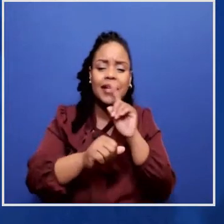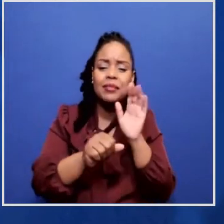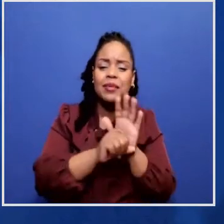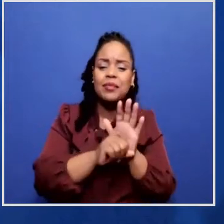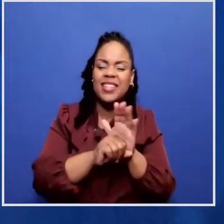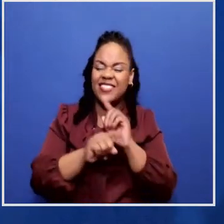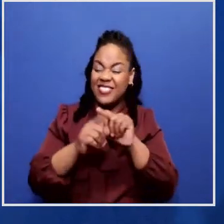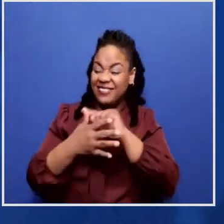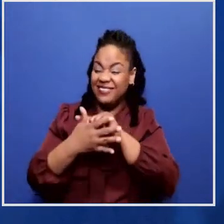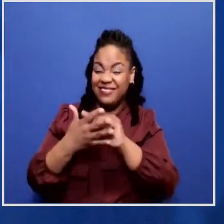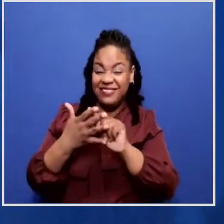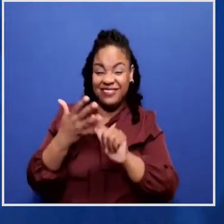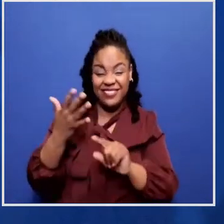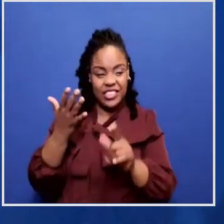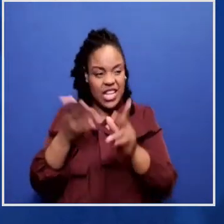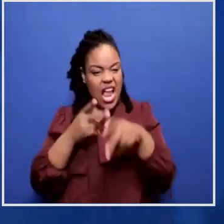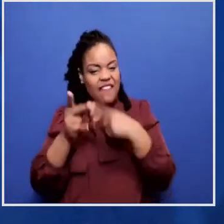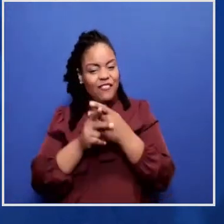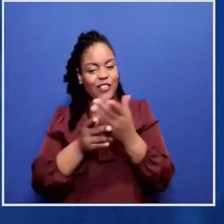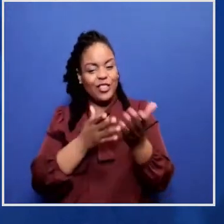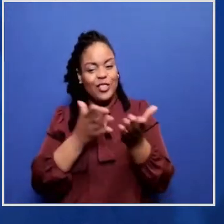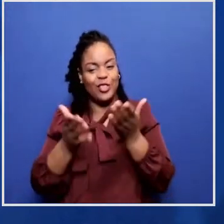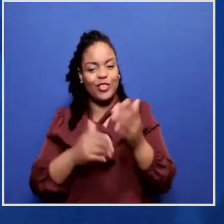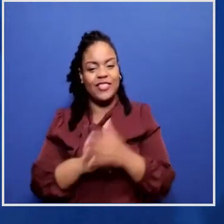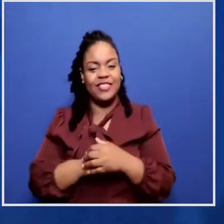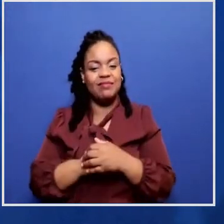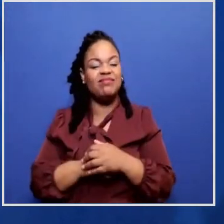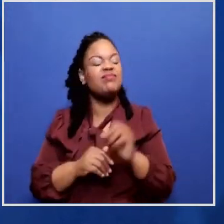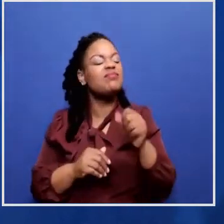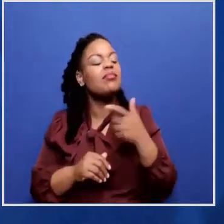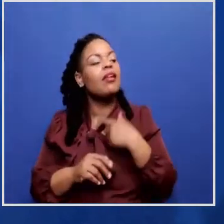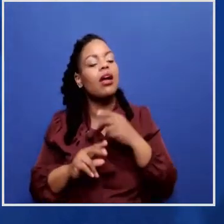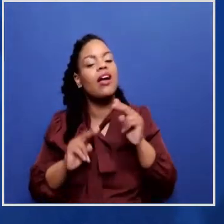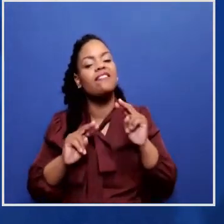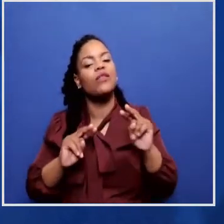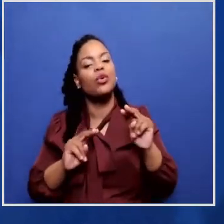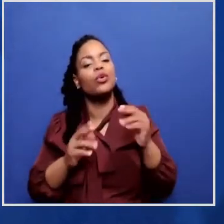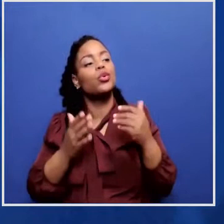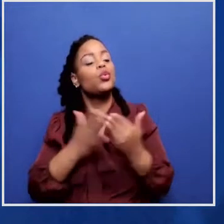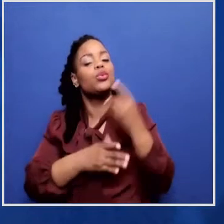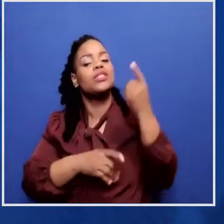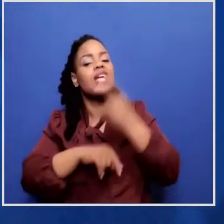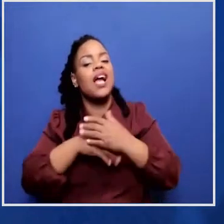AND LOVE AND COMMITMENT TO SERVE. YES. AND I KNOW THAT I AM LEADING